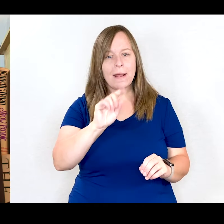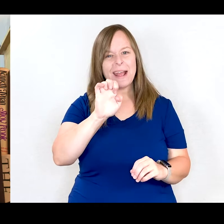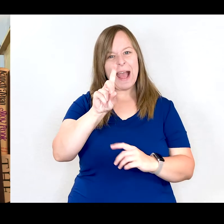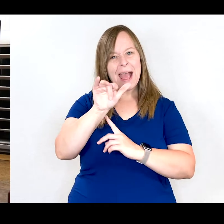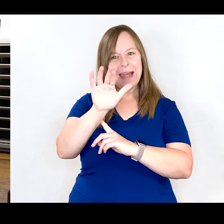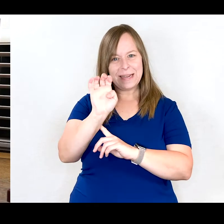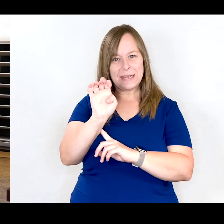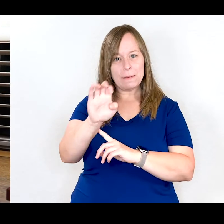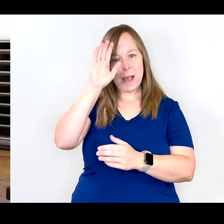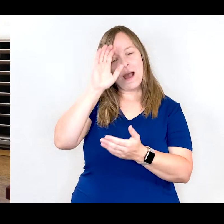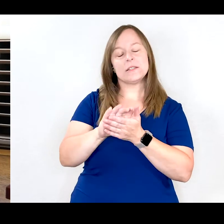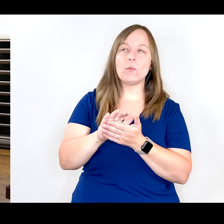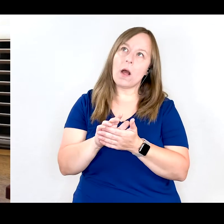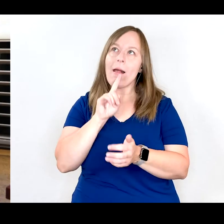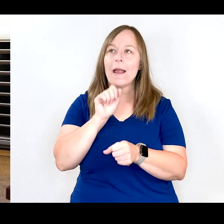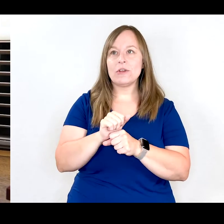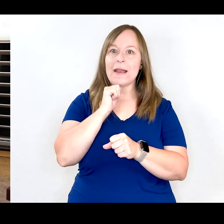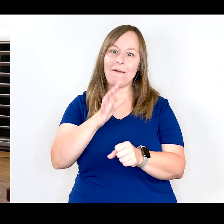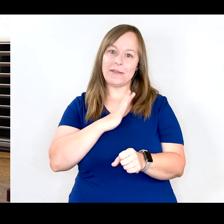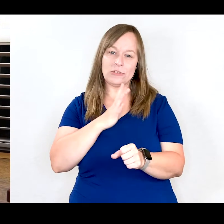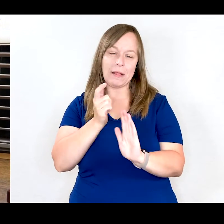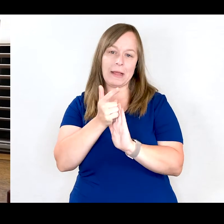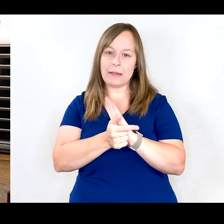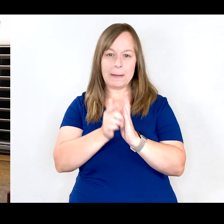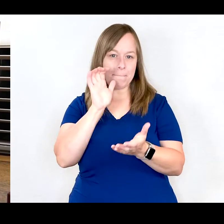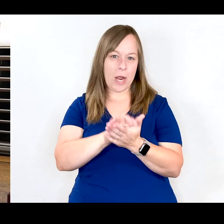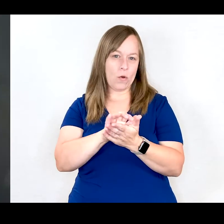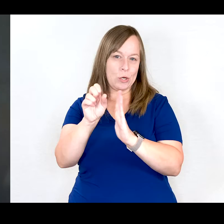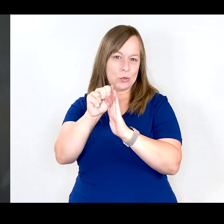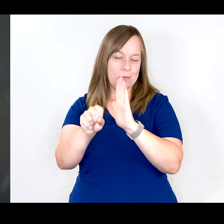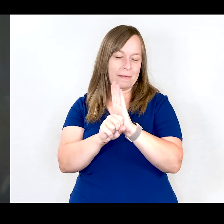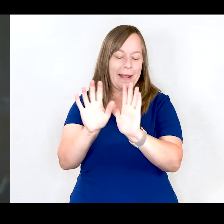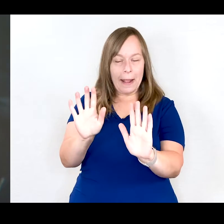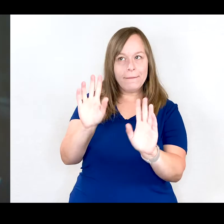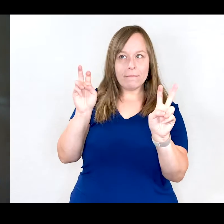And Eddie, my husband, well, actually we weren't legally married as far as New York state